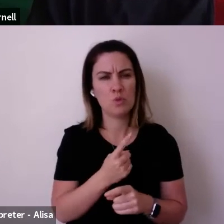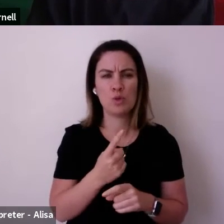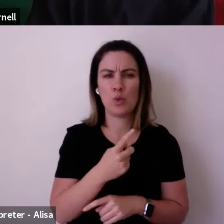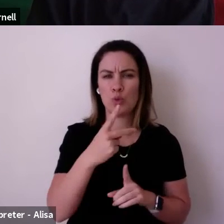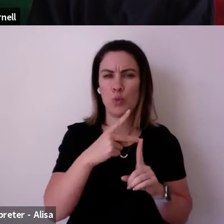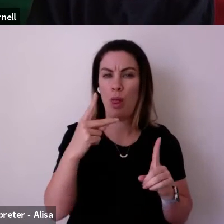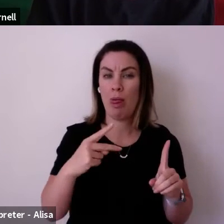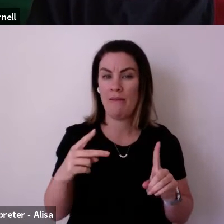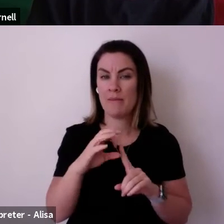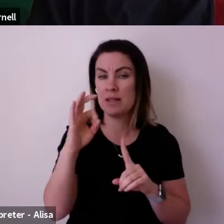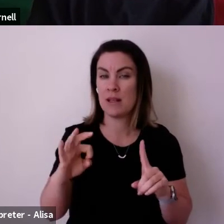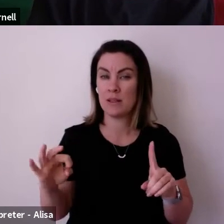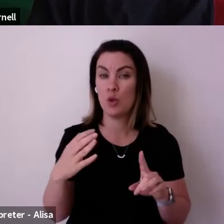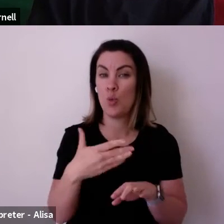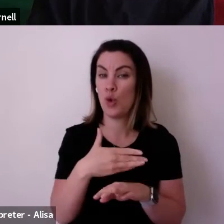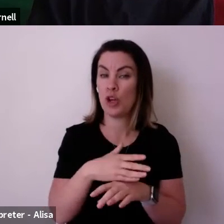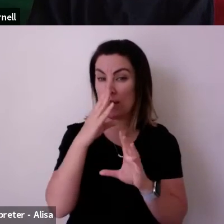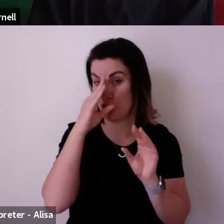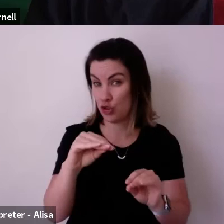There is a smaller group to do postgraduate